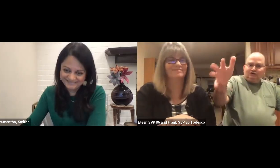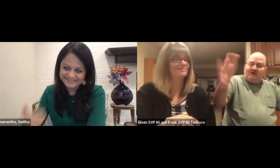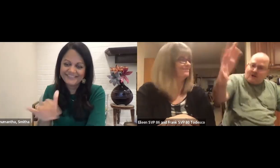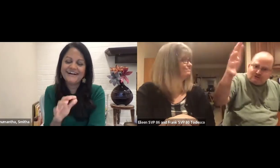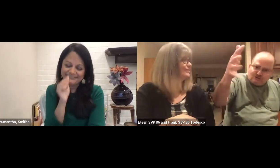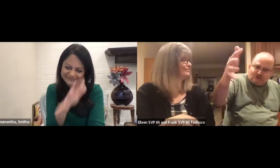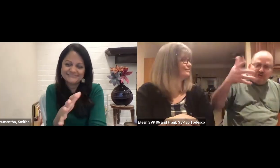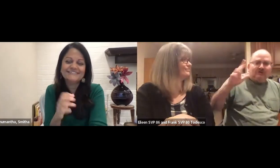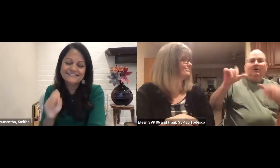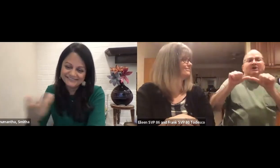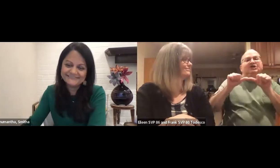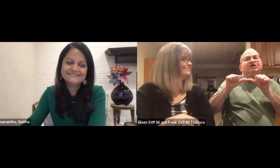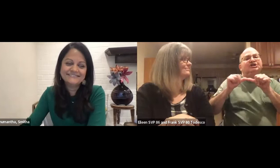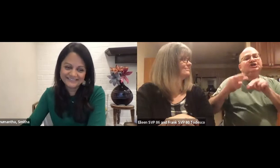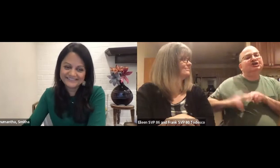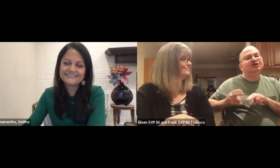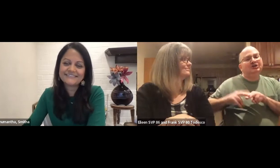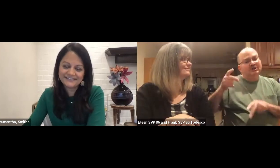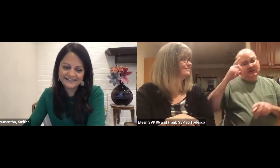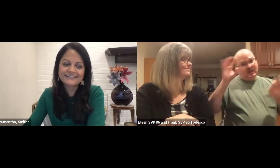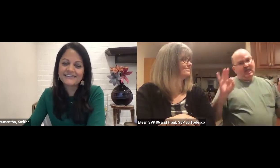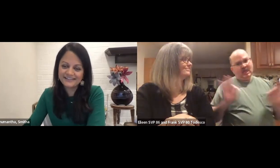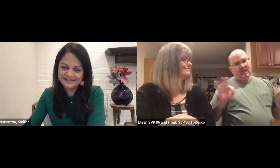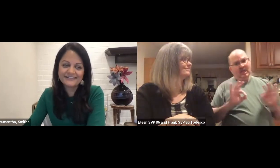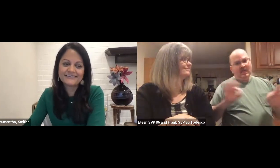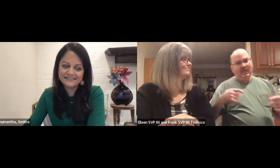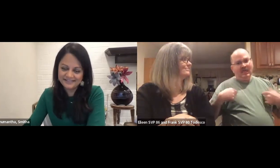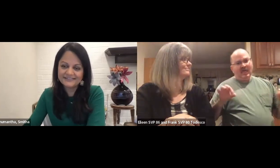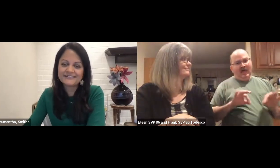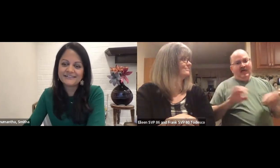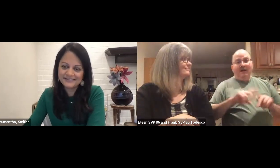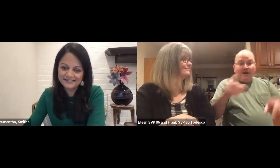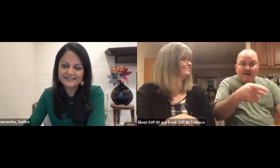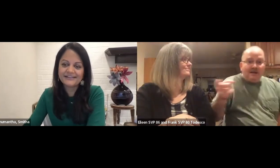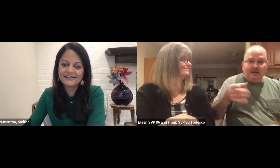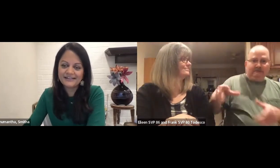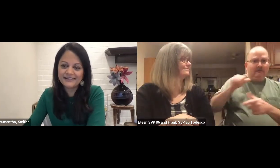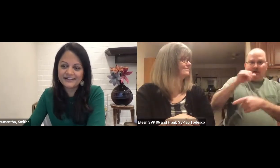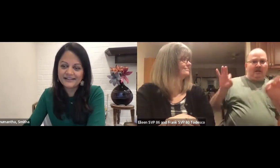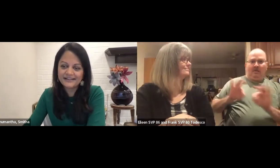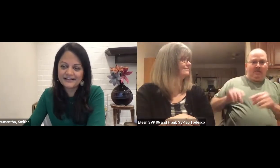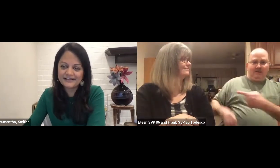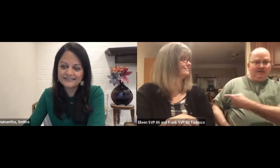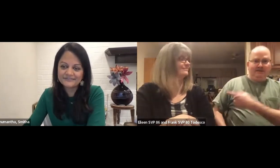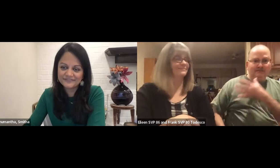but it does escalate, and sometimes it is hard to keep my patience, and, well, you know,